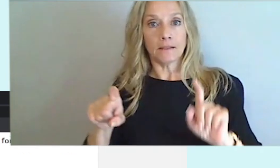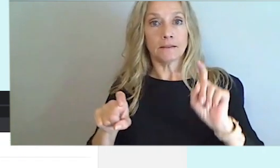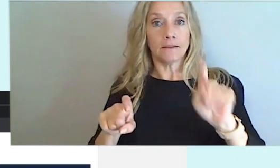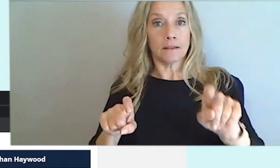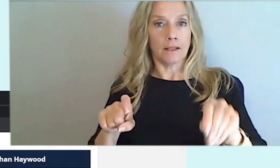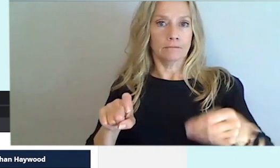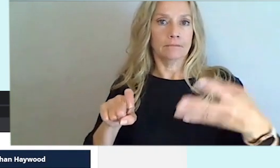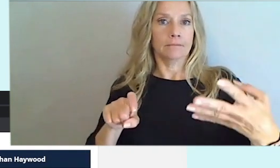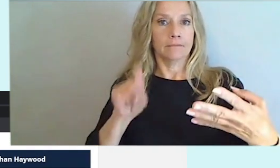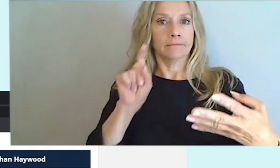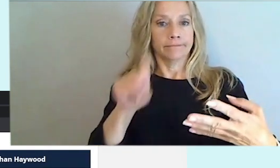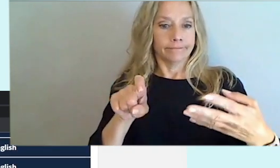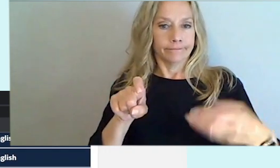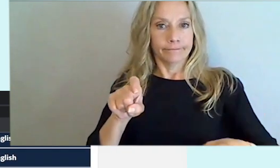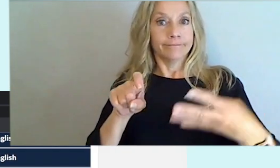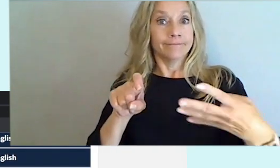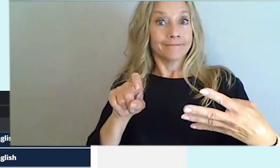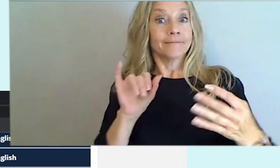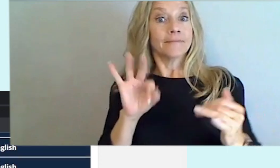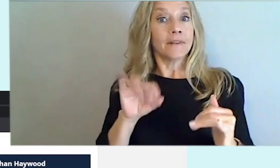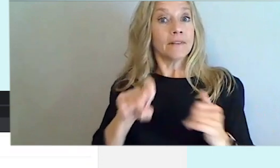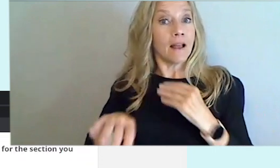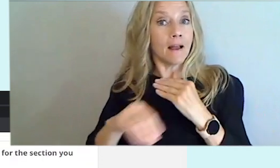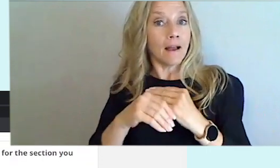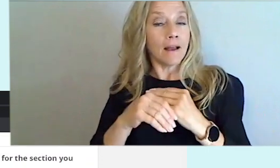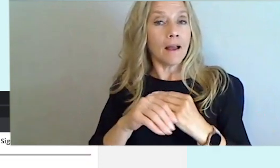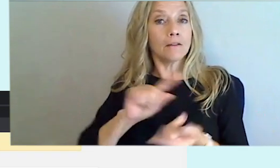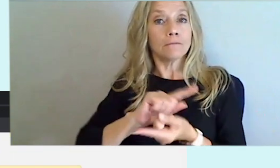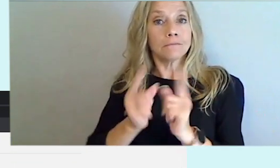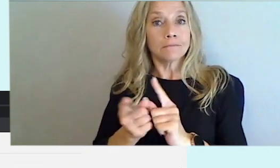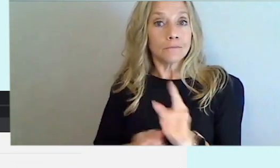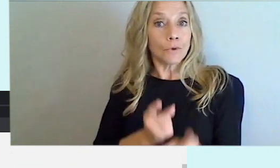If anything needs to be or corrected, click the section in the progress bar